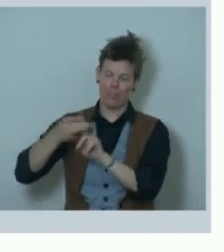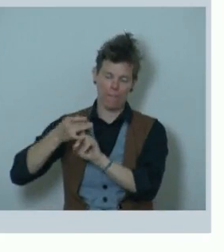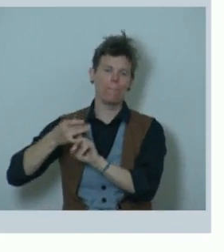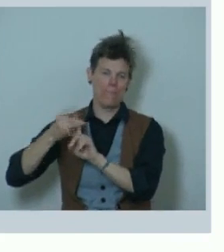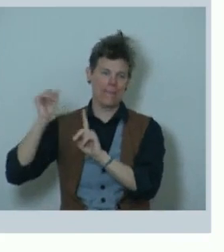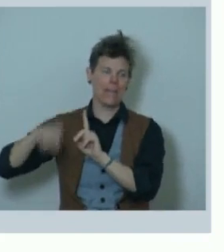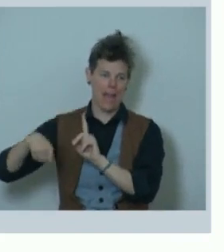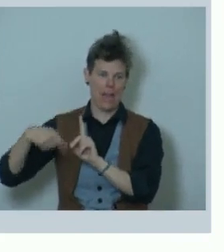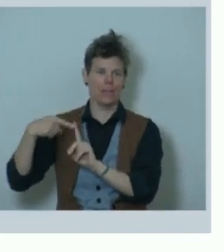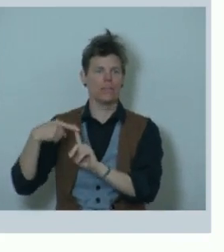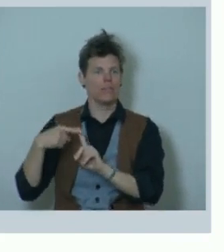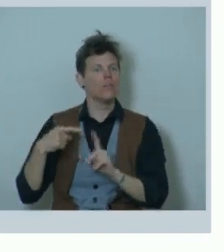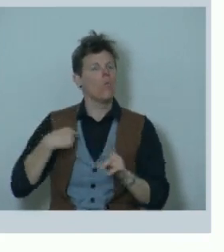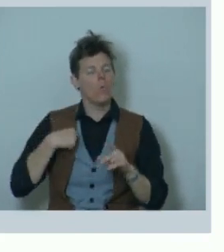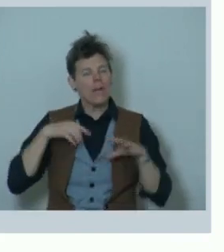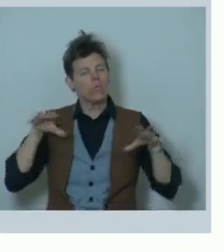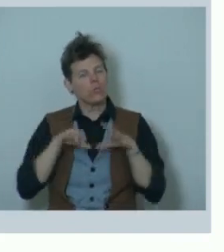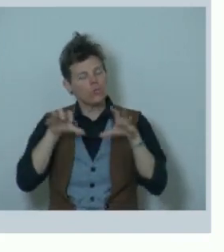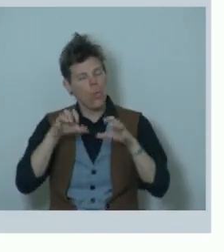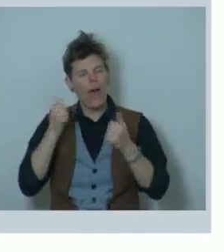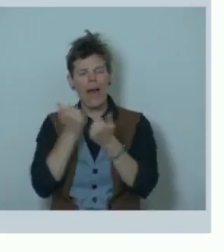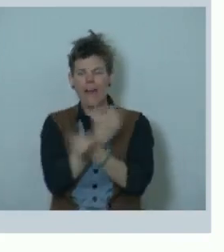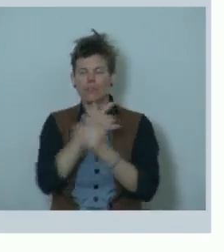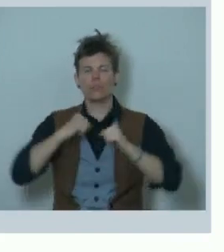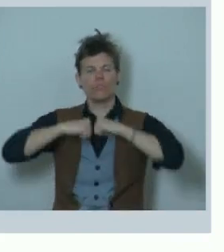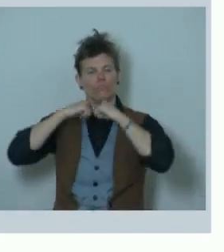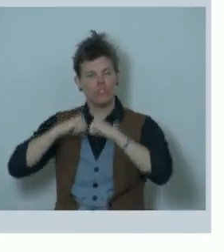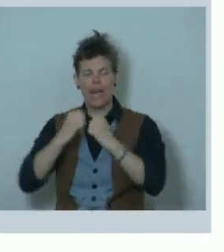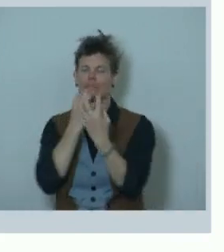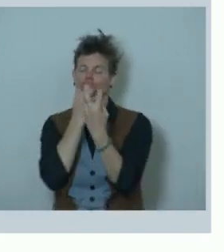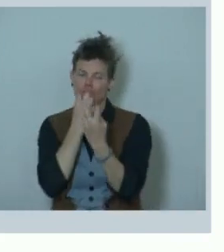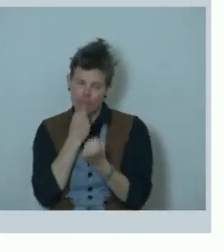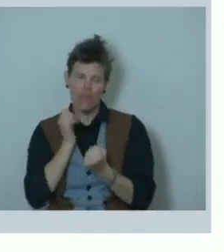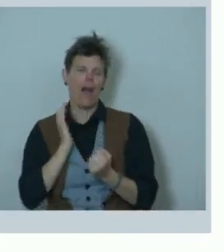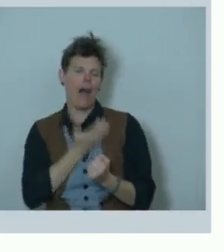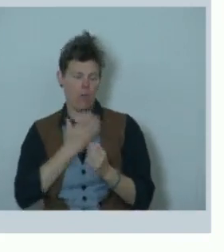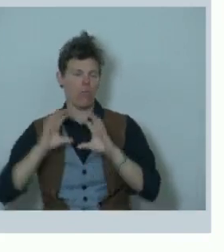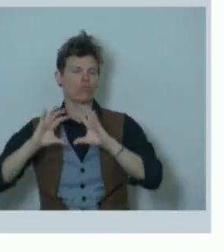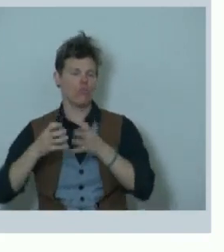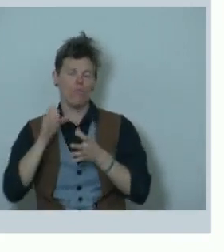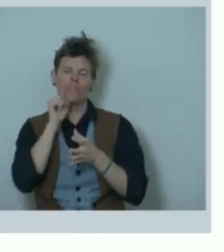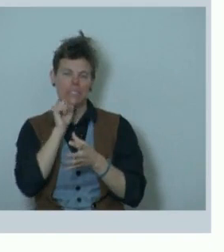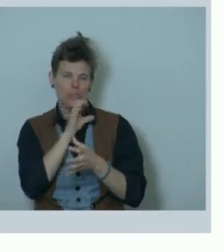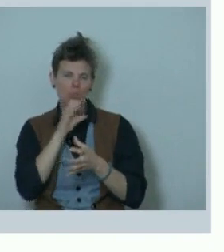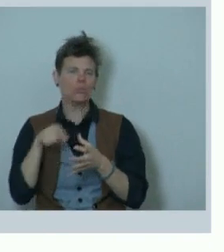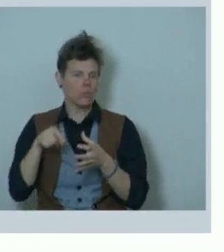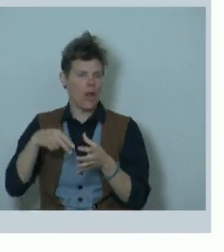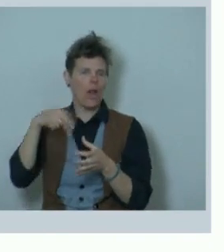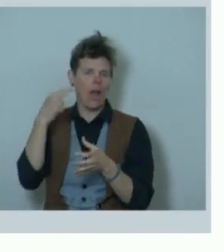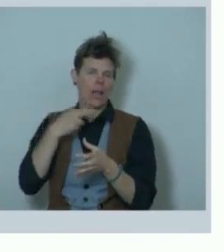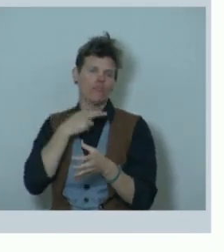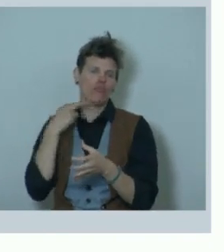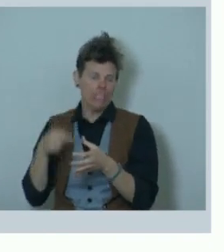IF THEY DON’T STAY HOME, THEY ARE AT THE GREATEST RISK. WE WANT TO DO EVERYTHING WE CAN TO PROTECT THEM.